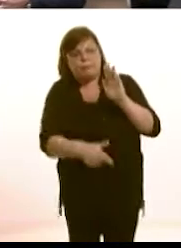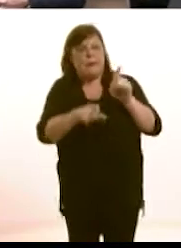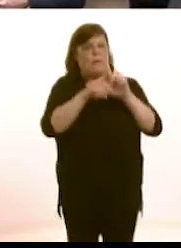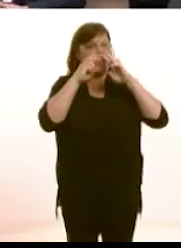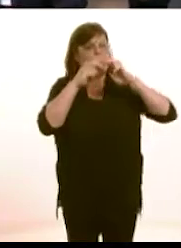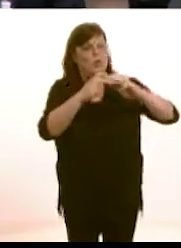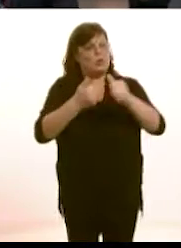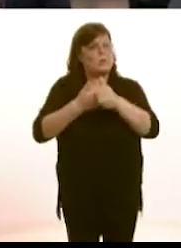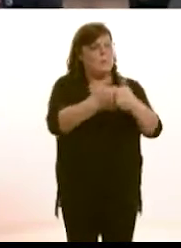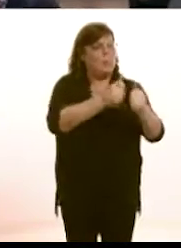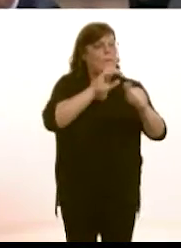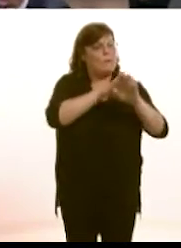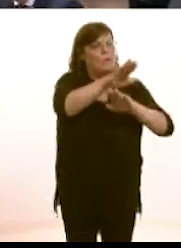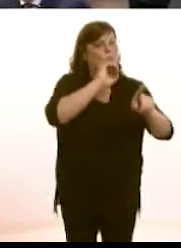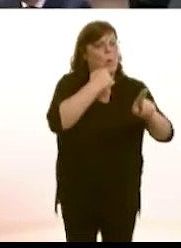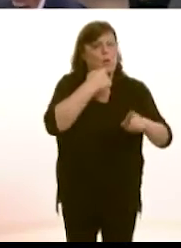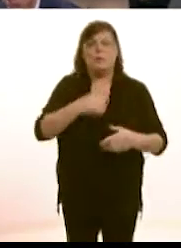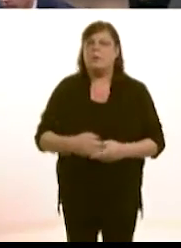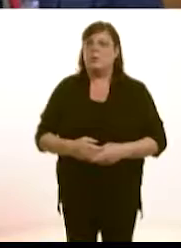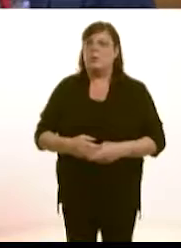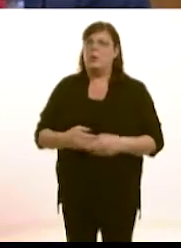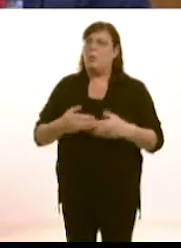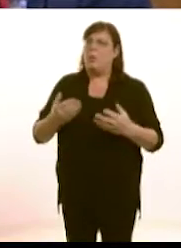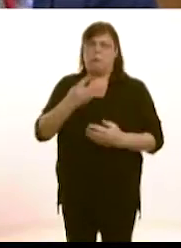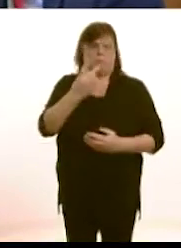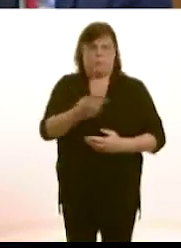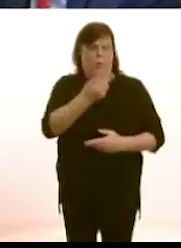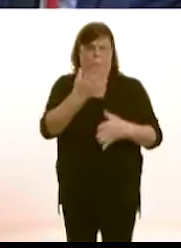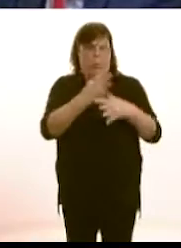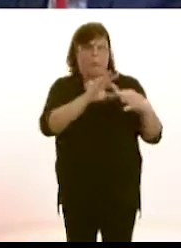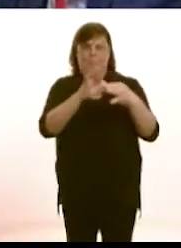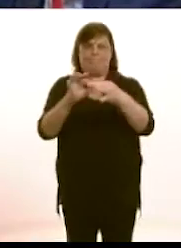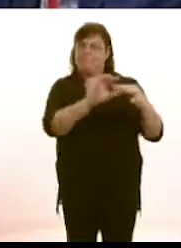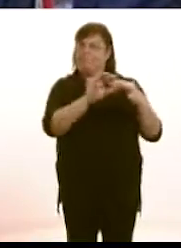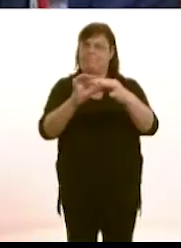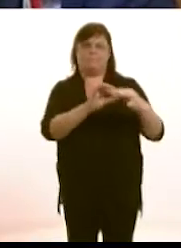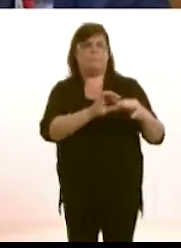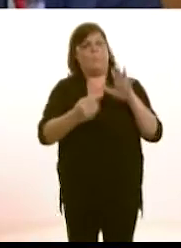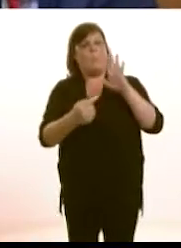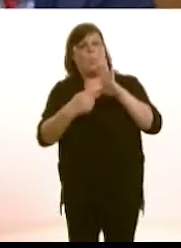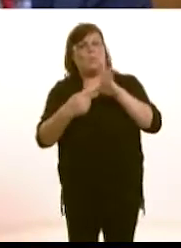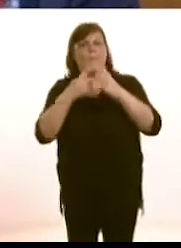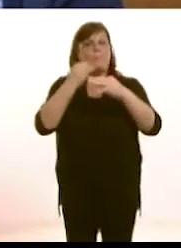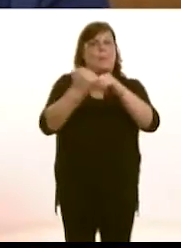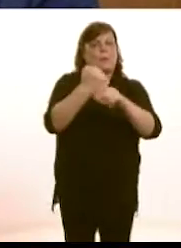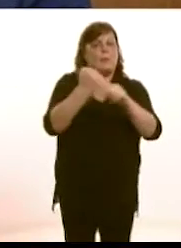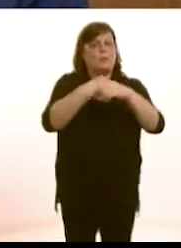will be supported in the future? Carwyn Jones: Well, to me, both these things run together. Itís hugely important that manufacturing in Wales is state-of-the-art.